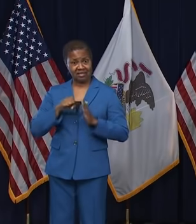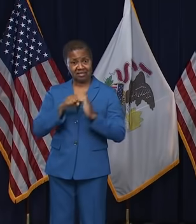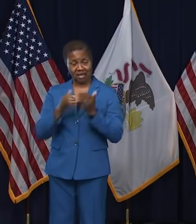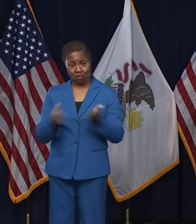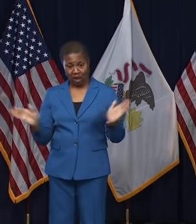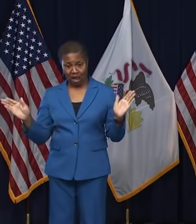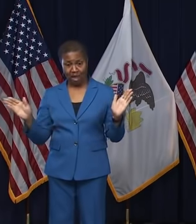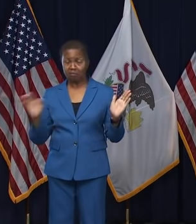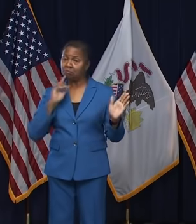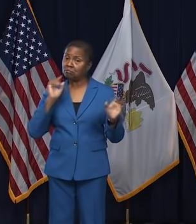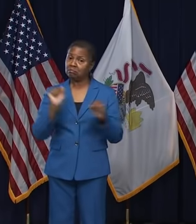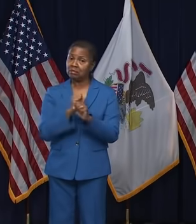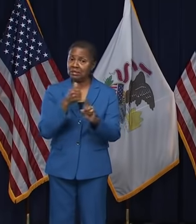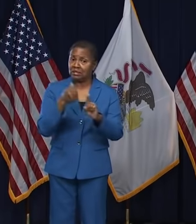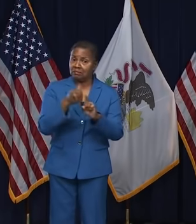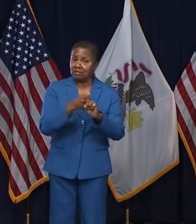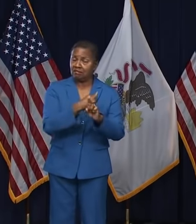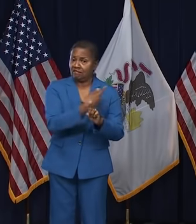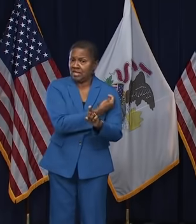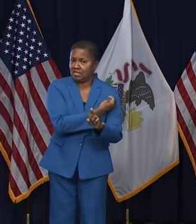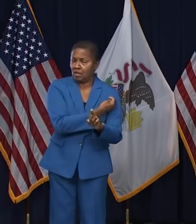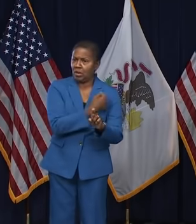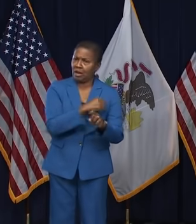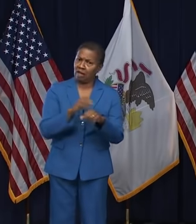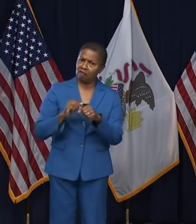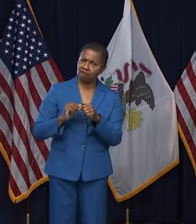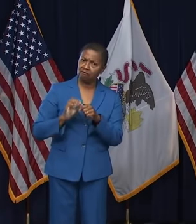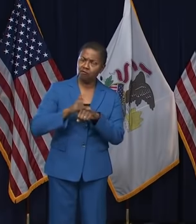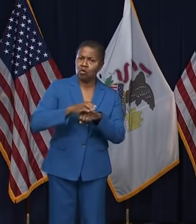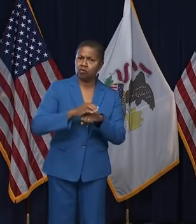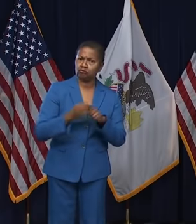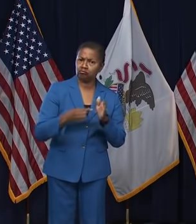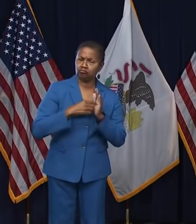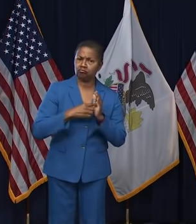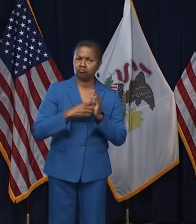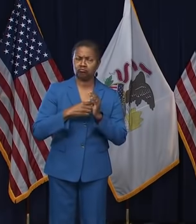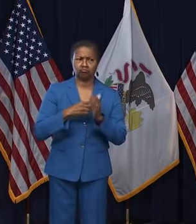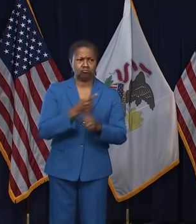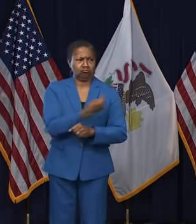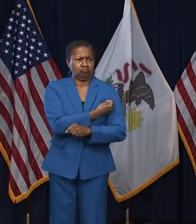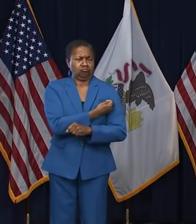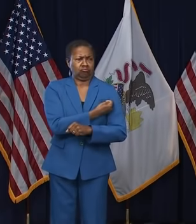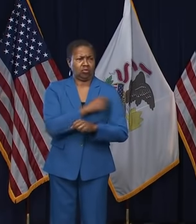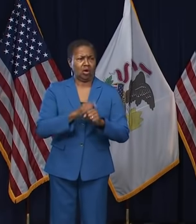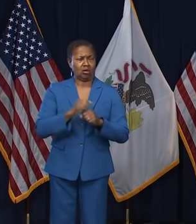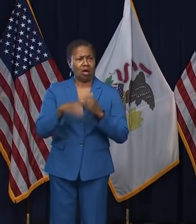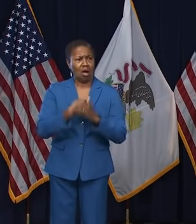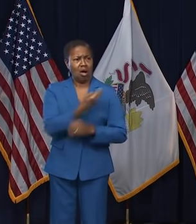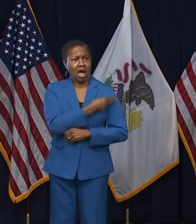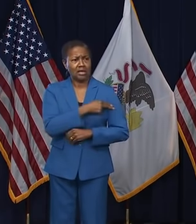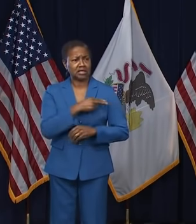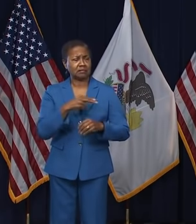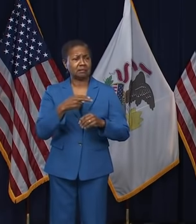for the motor Number would be